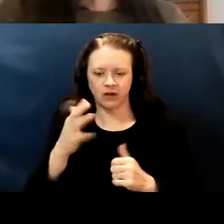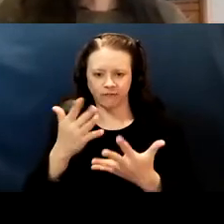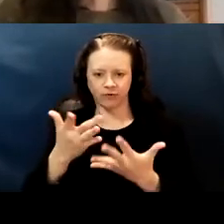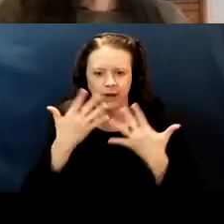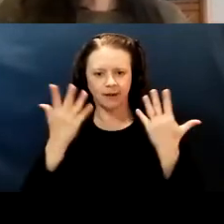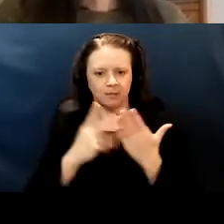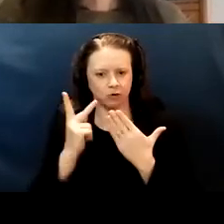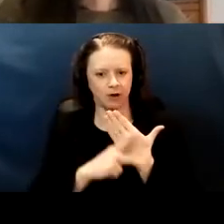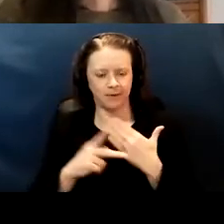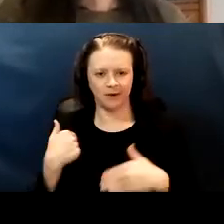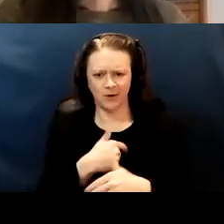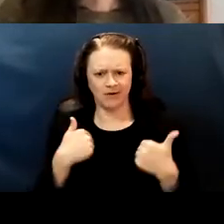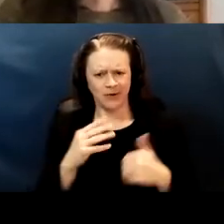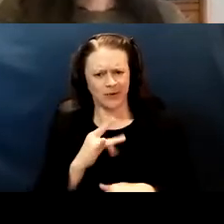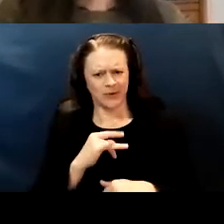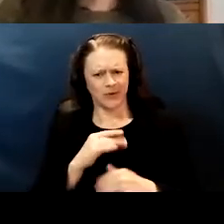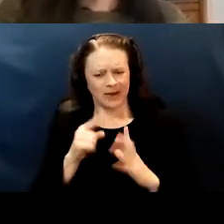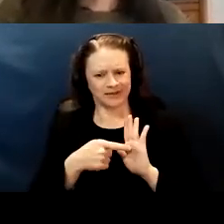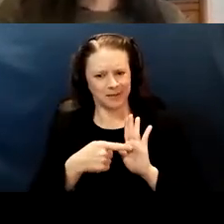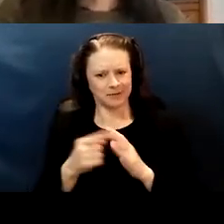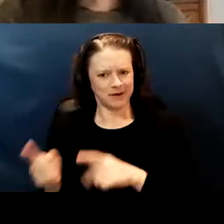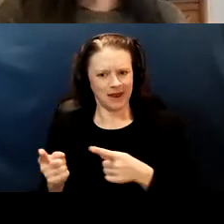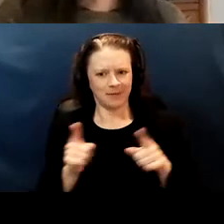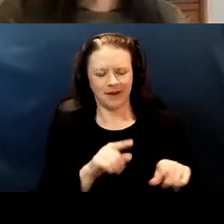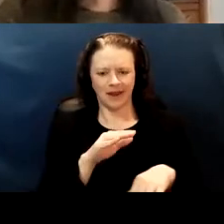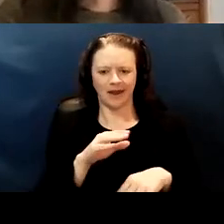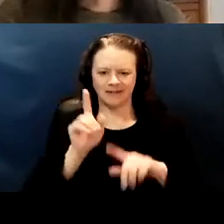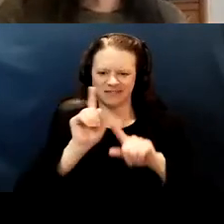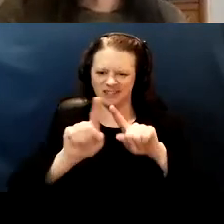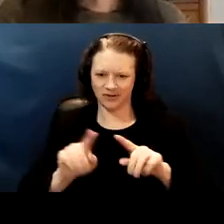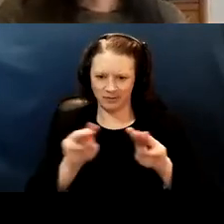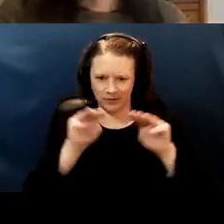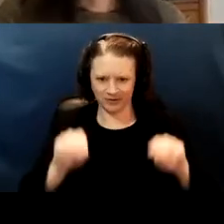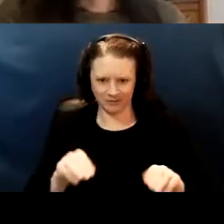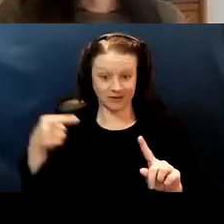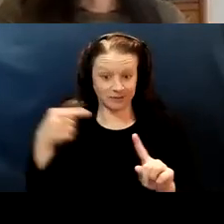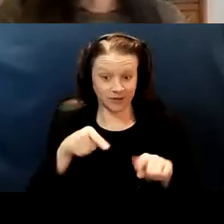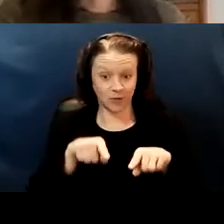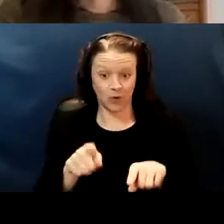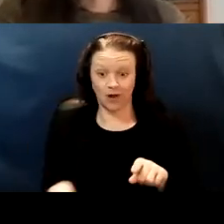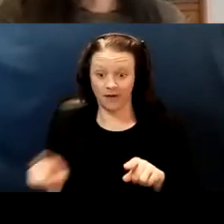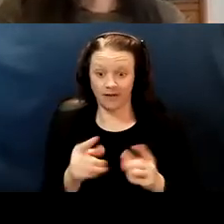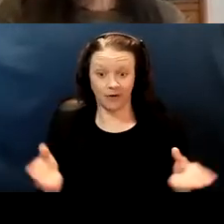some really cool examples that have been happening at different museums, especially while they've been closed during the pandemic.